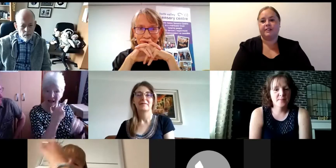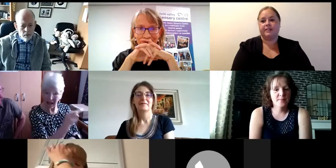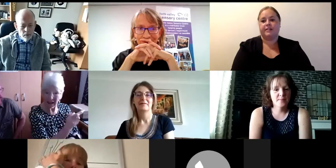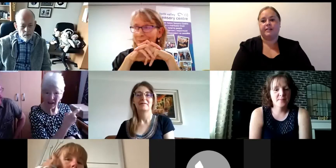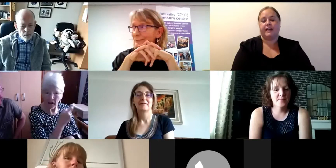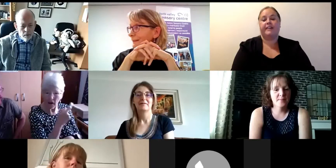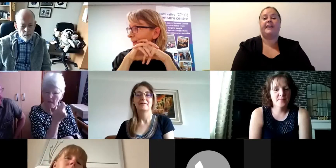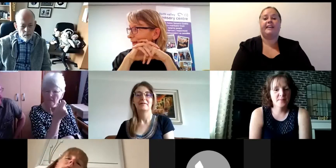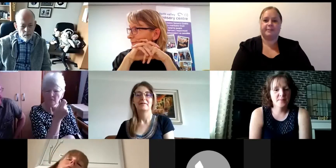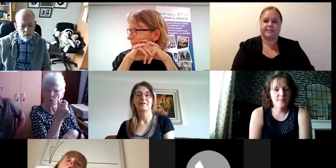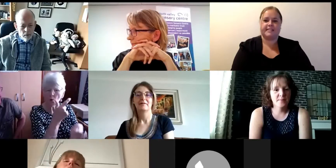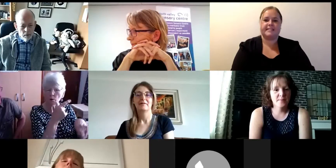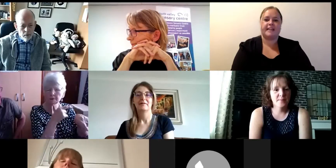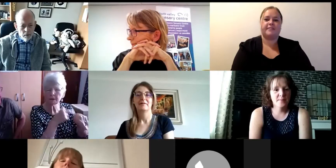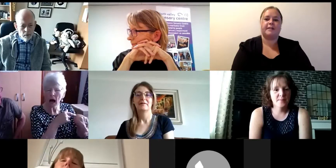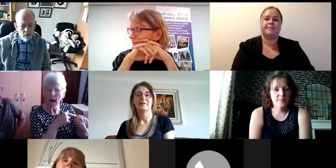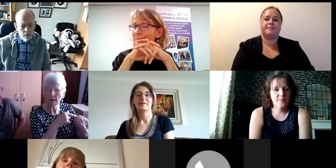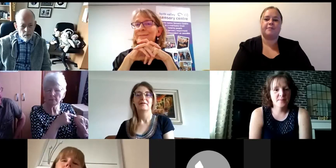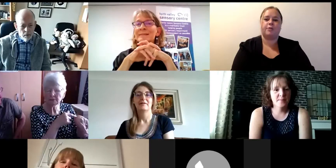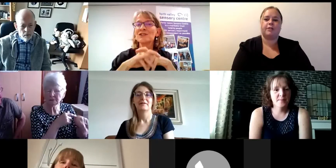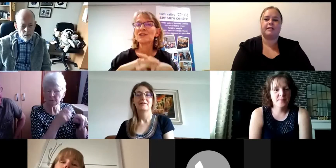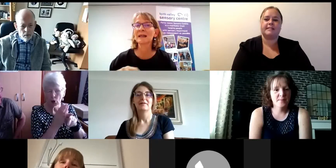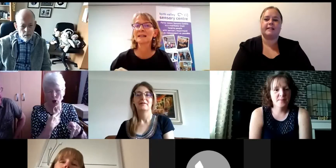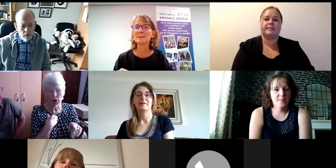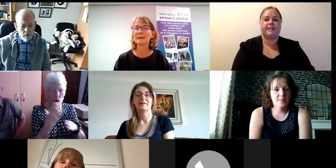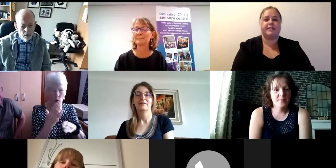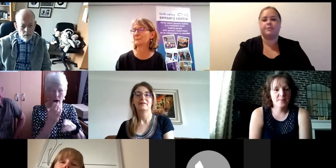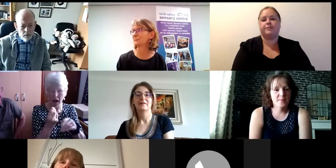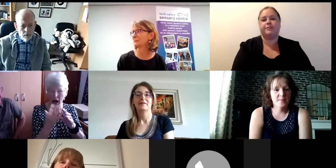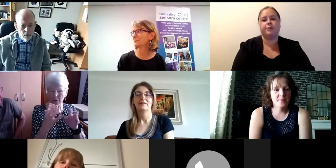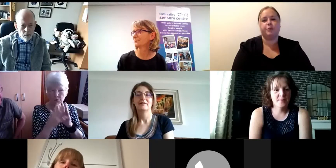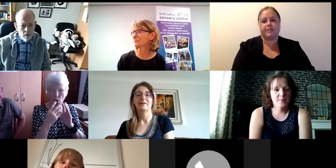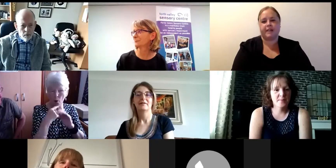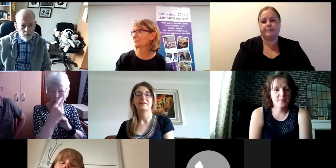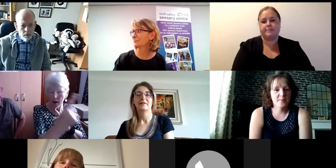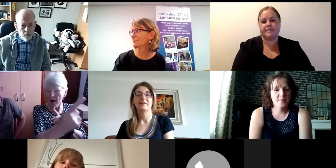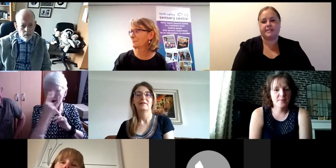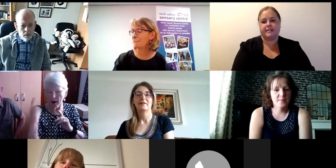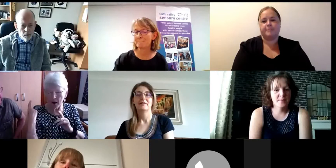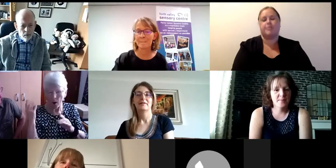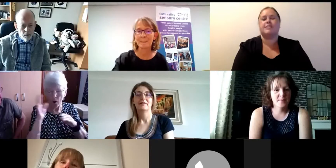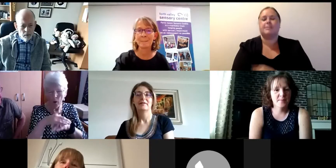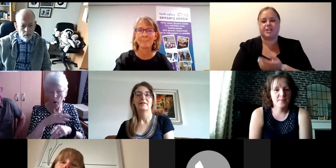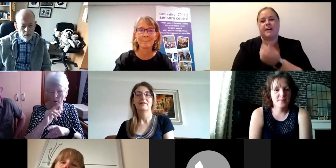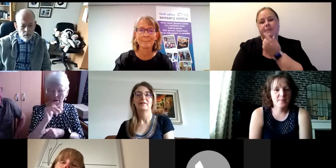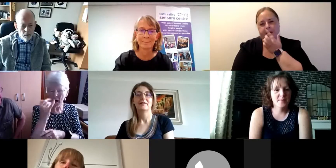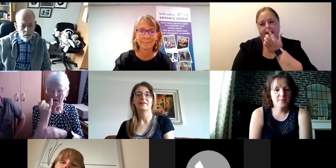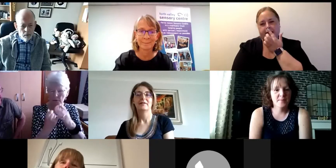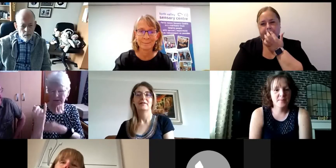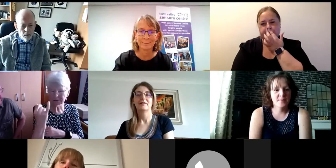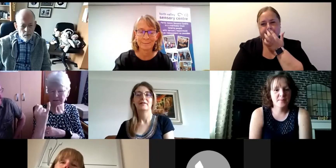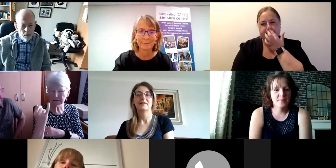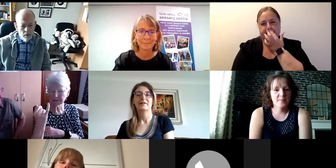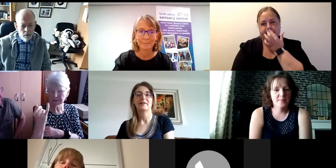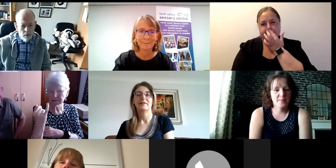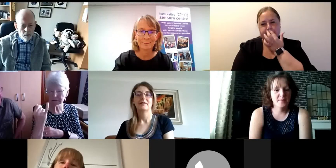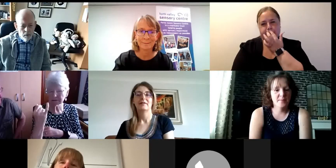So I kept going to the Glasgow school and then there was the deaf club in Falkirk I went to a few times